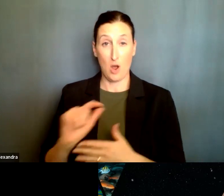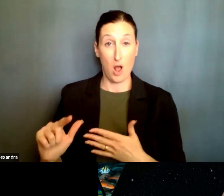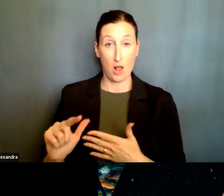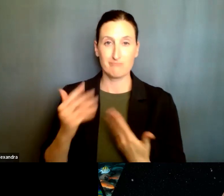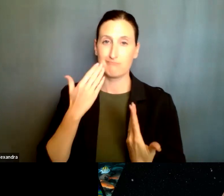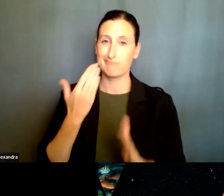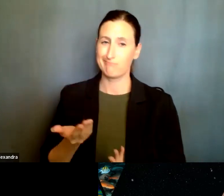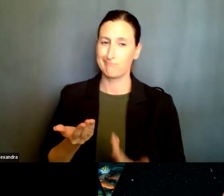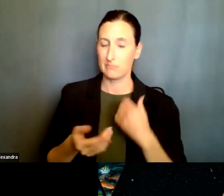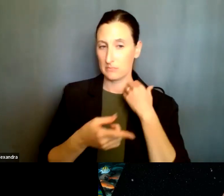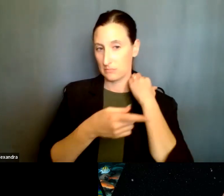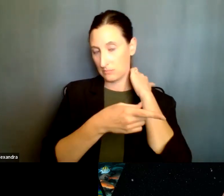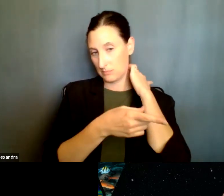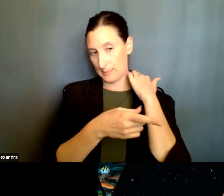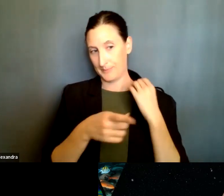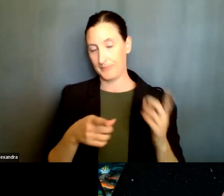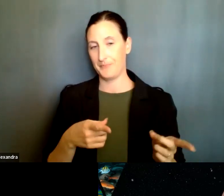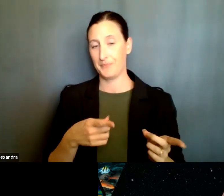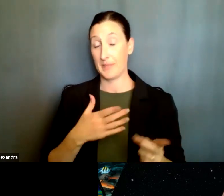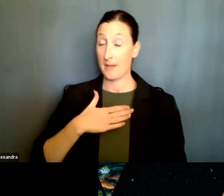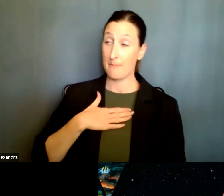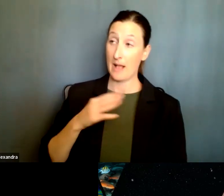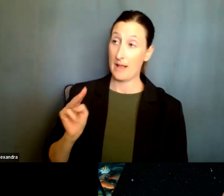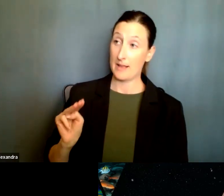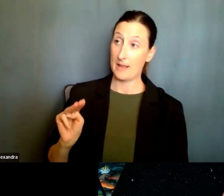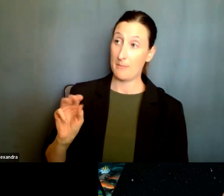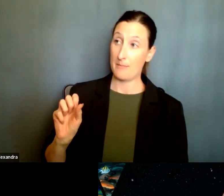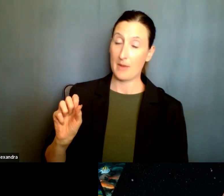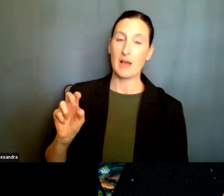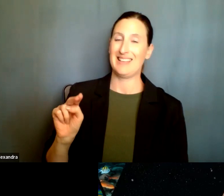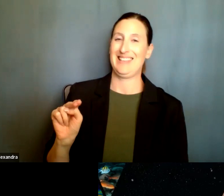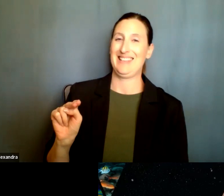Samantha Brewton Hunter: In MyNSF, you can select where your interests are.